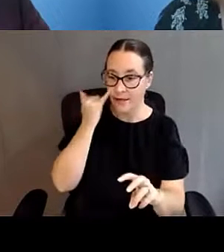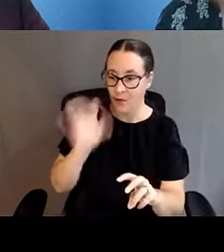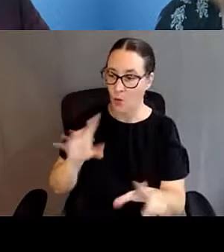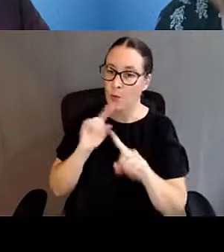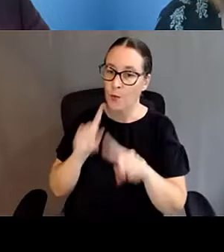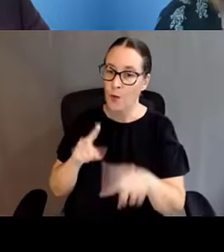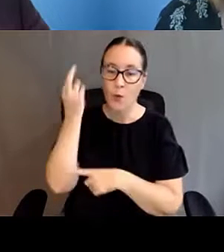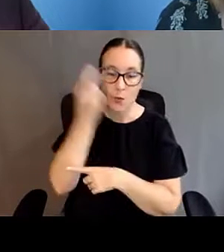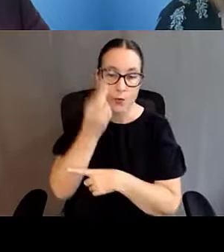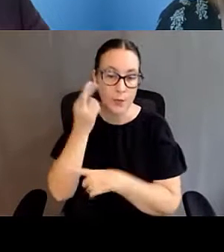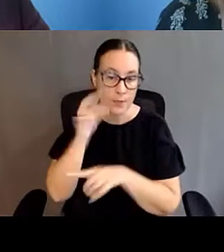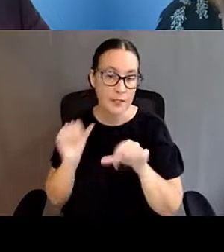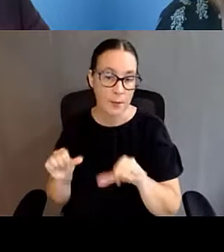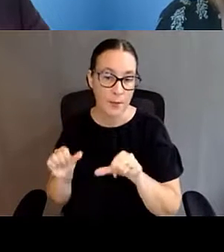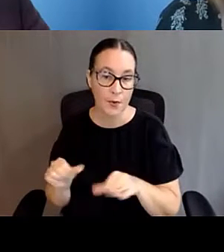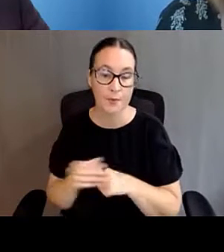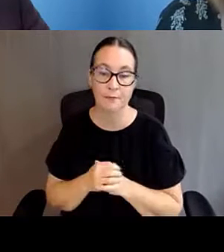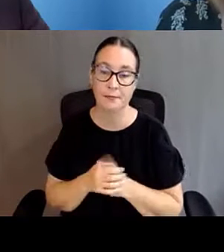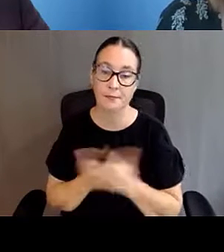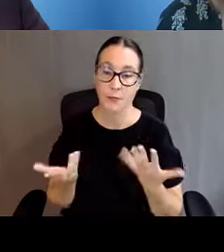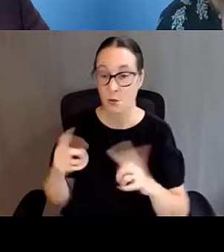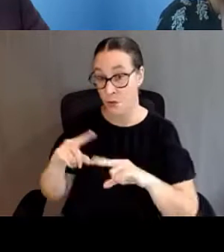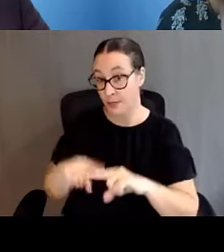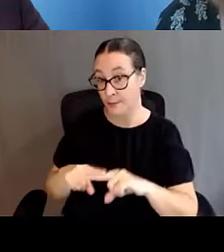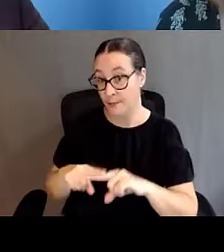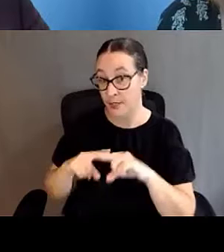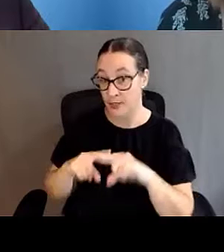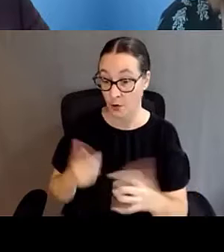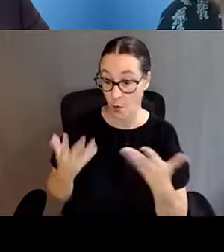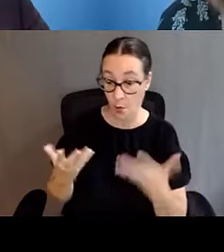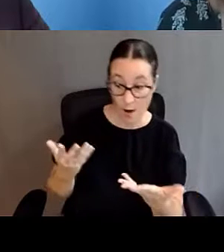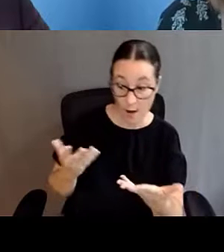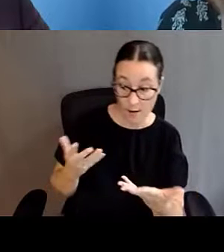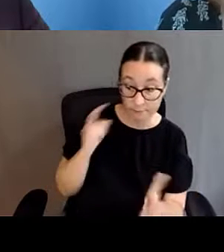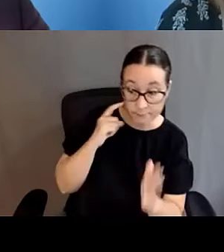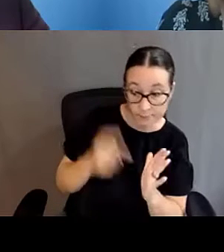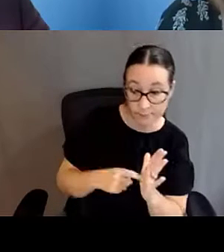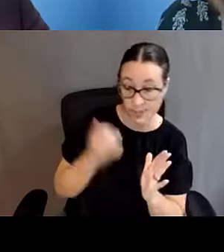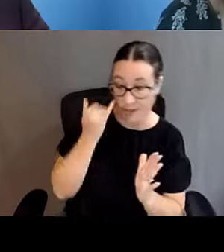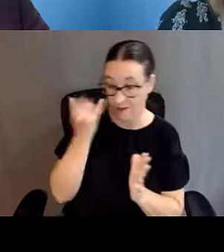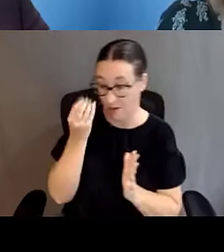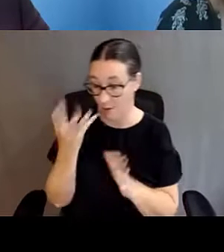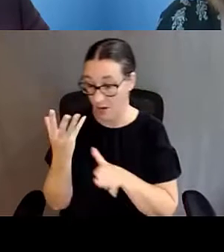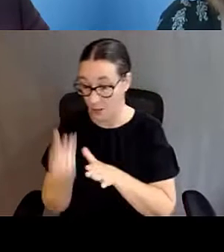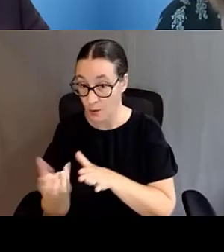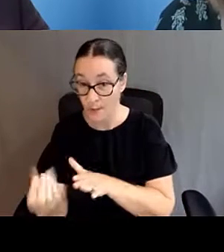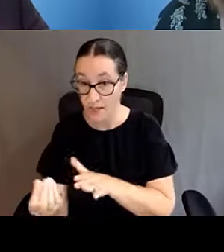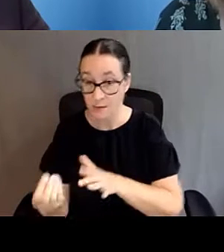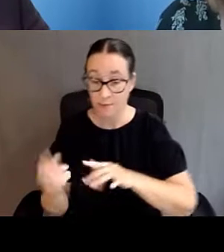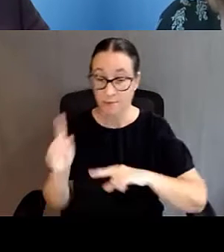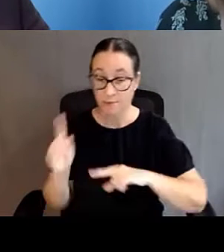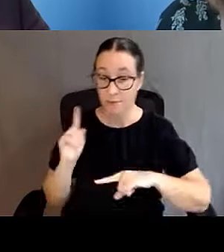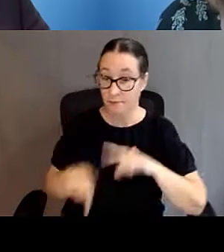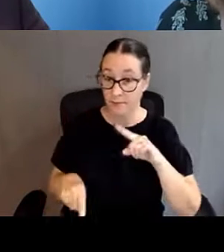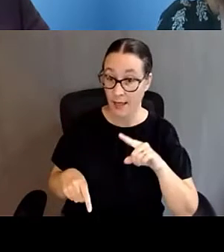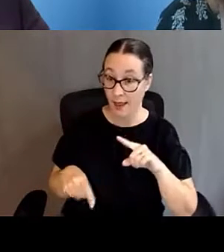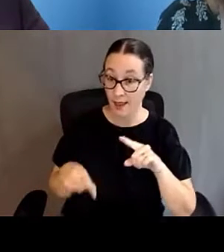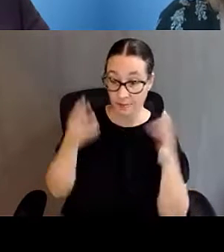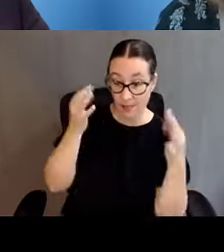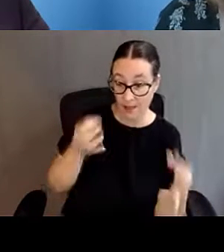and so, depending on what they find there, if they're missing information and they're unable to determine if that is reasonable or not,